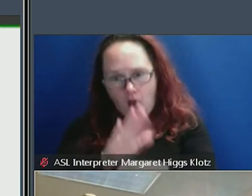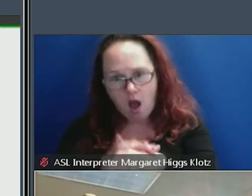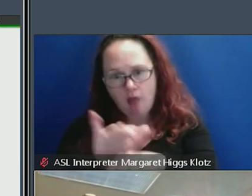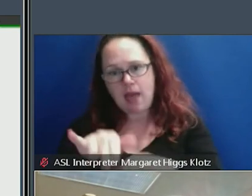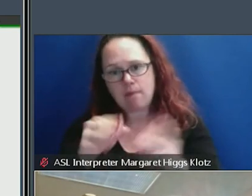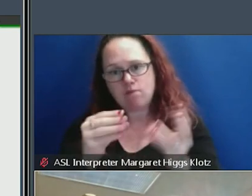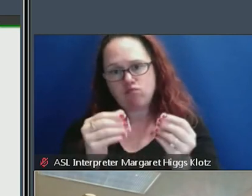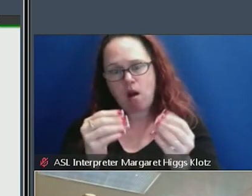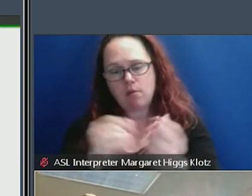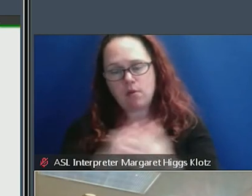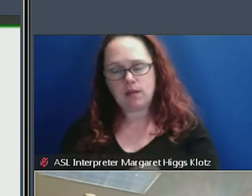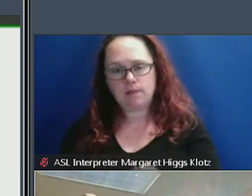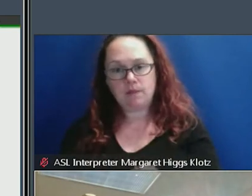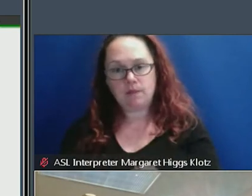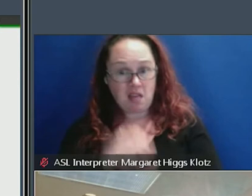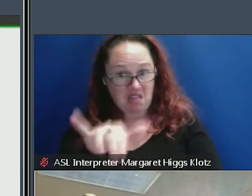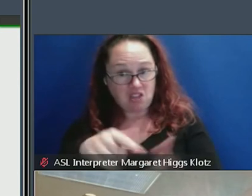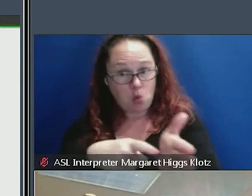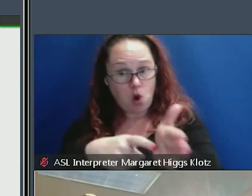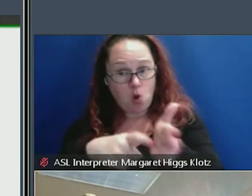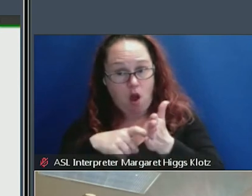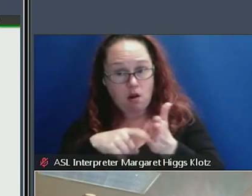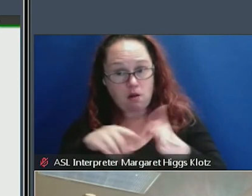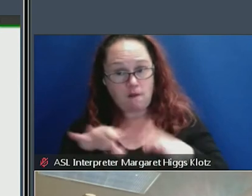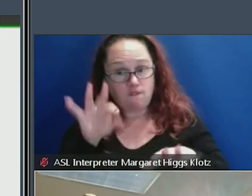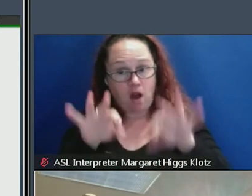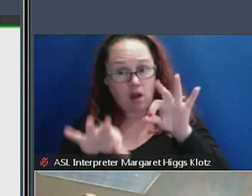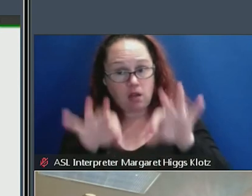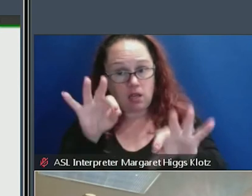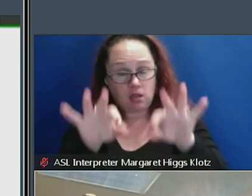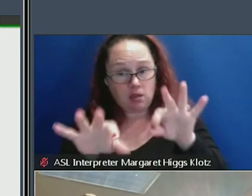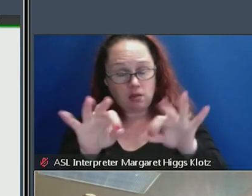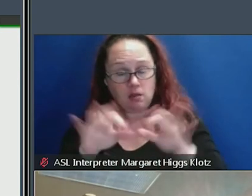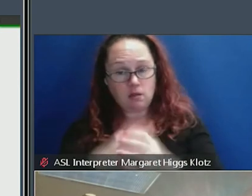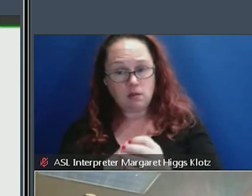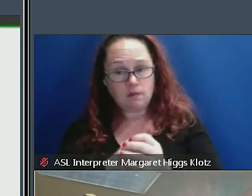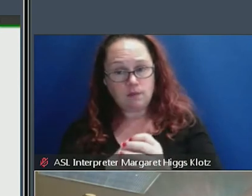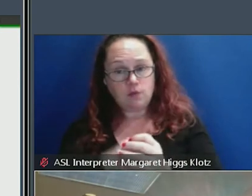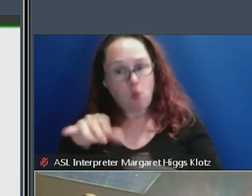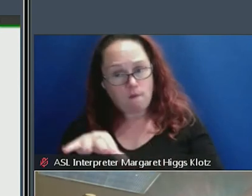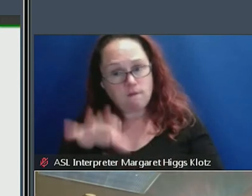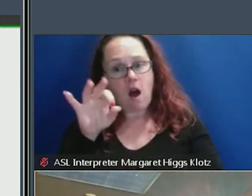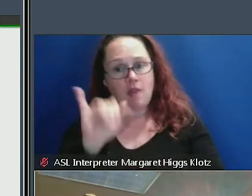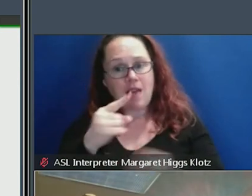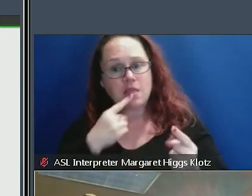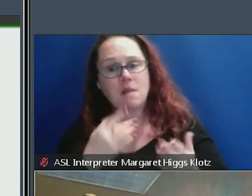Oh, that's a required finding or a, this body, the pine that the proposed project conforms in the sub